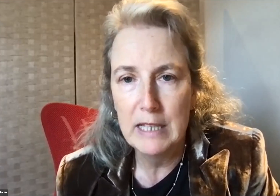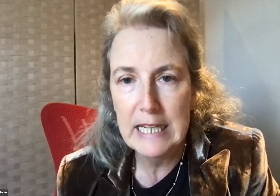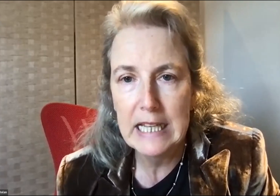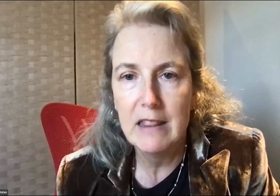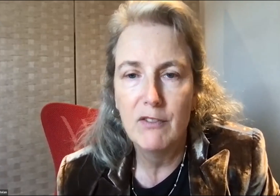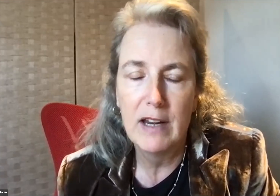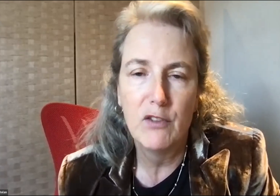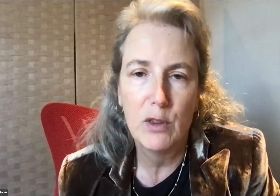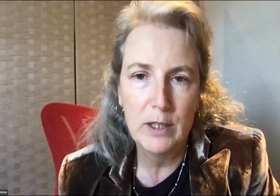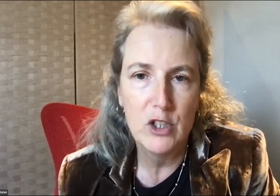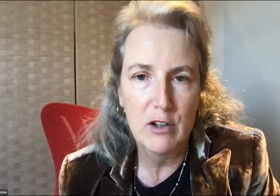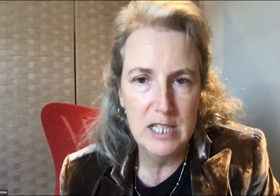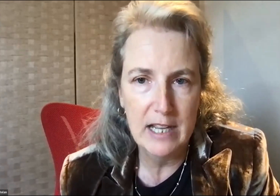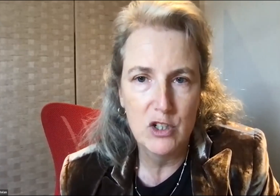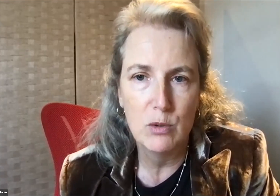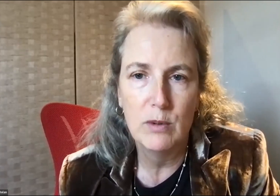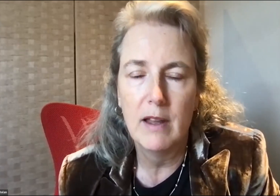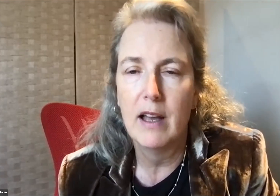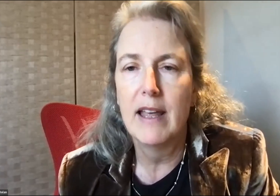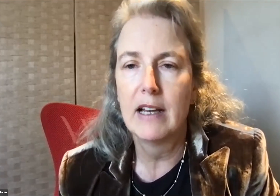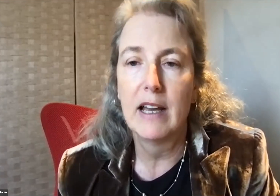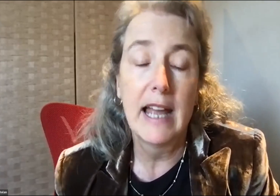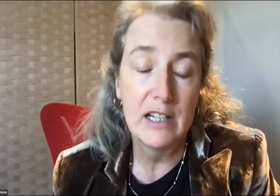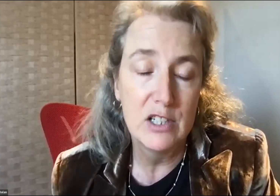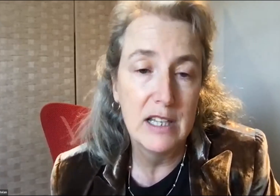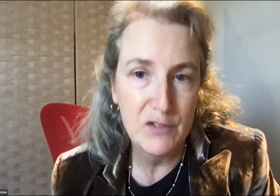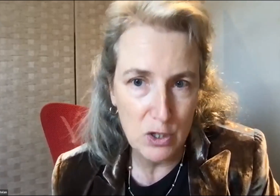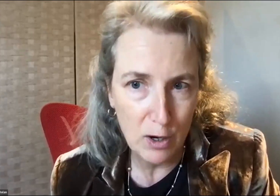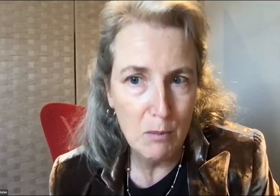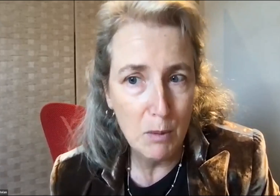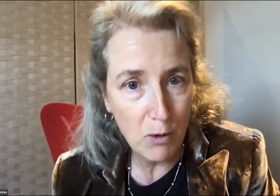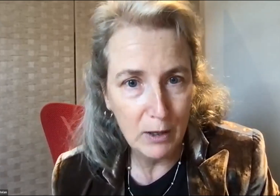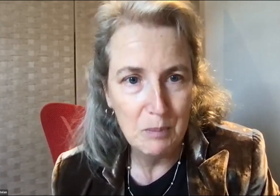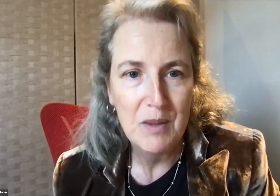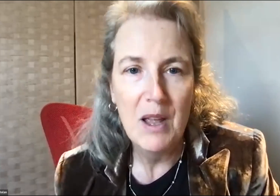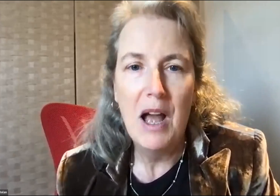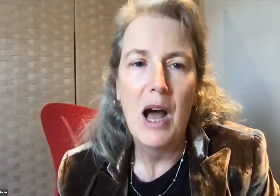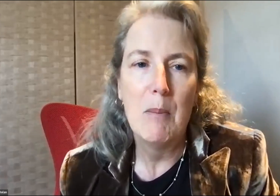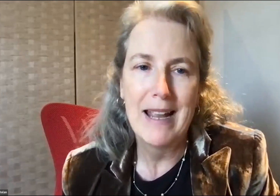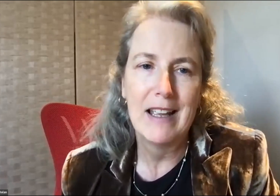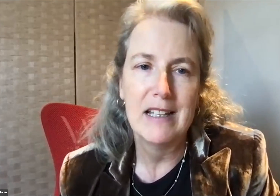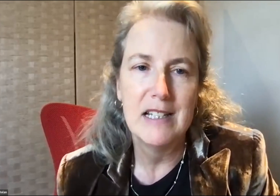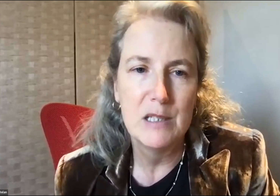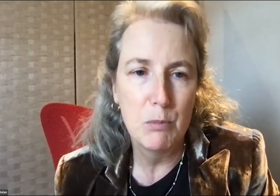As they were leading the fight for the wheelchair statue that got added to the Fdr Memorial.